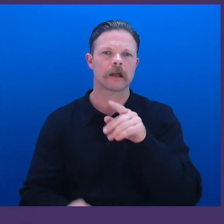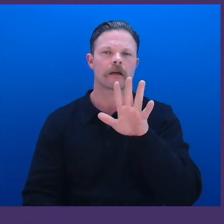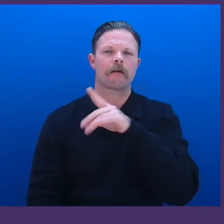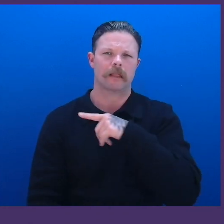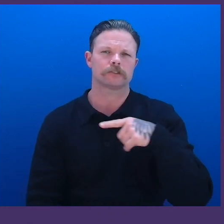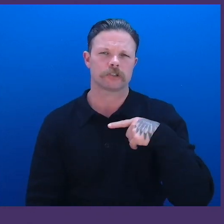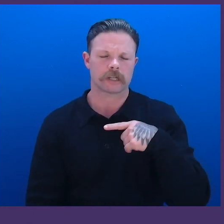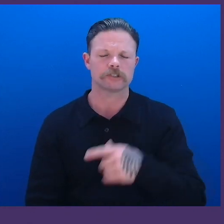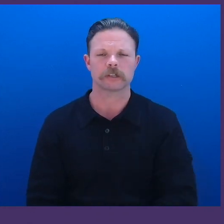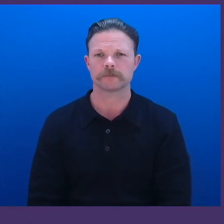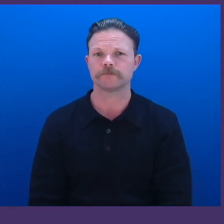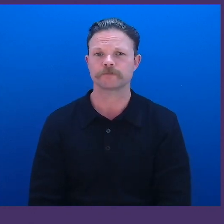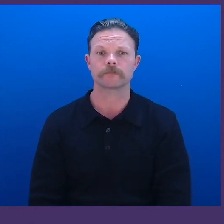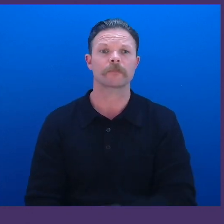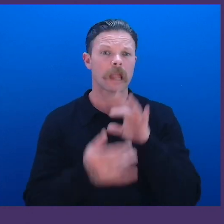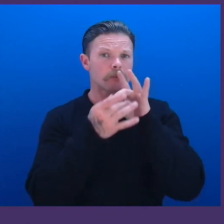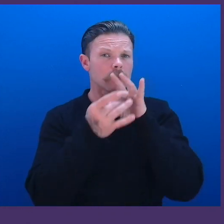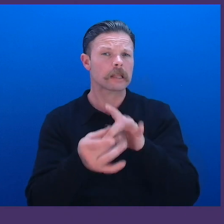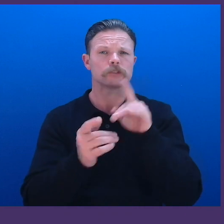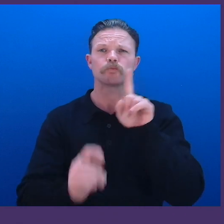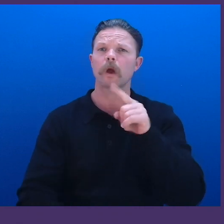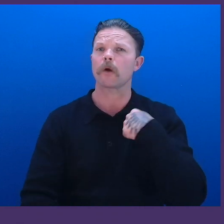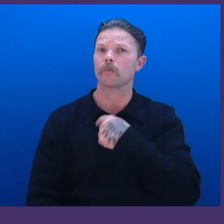In relation to where we see us today, well, we are in a kind